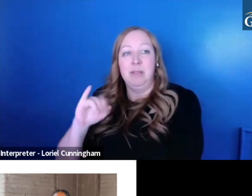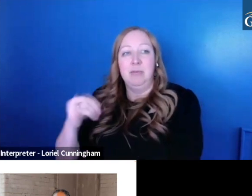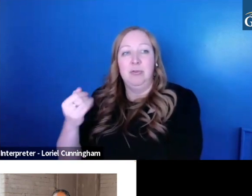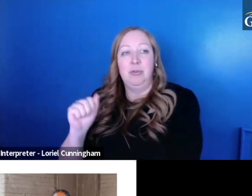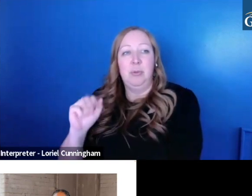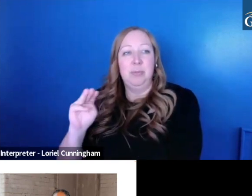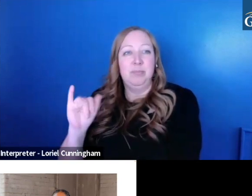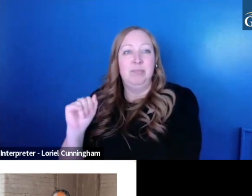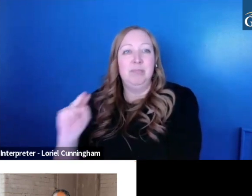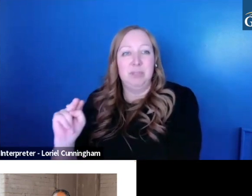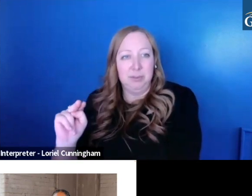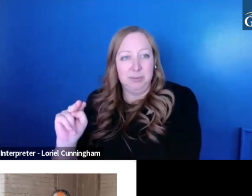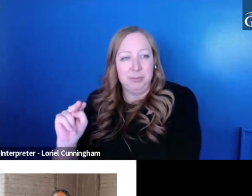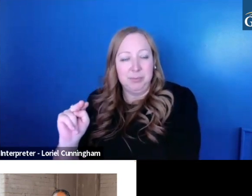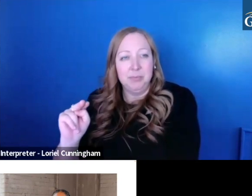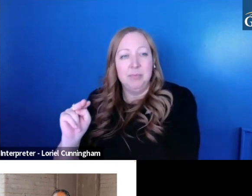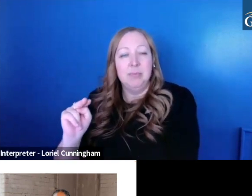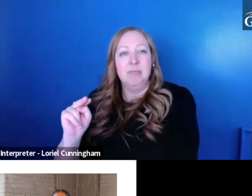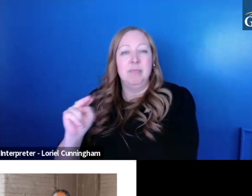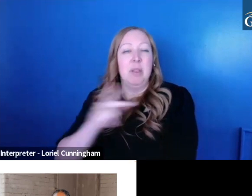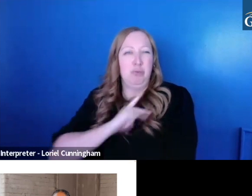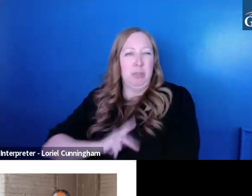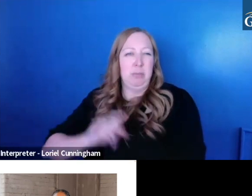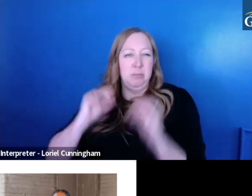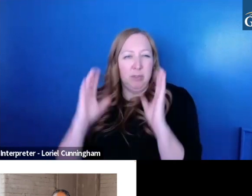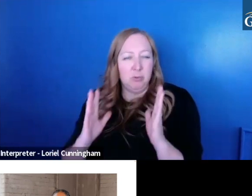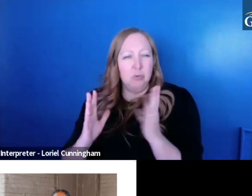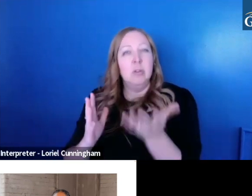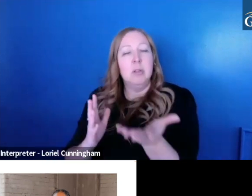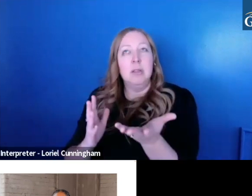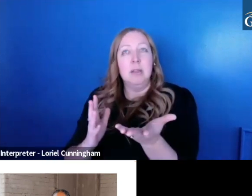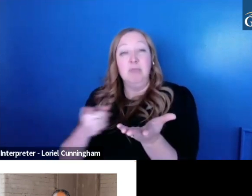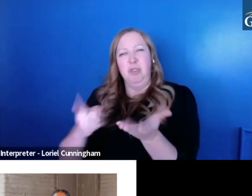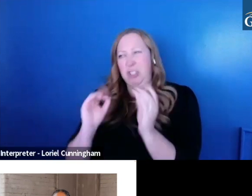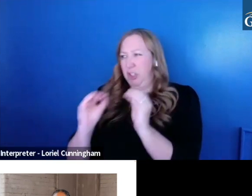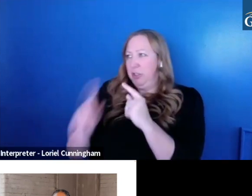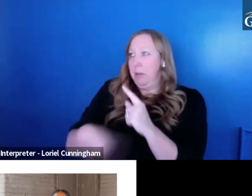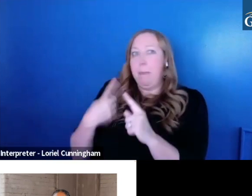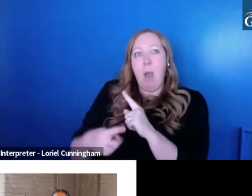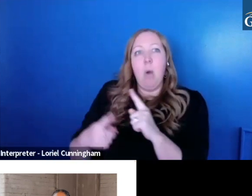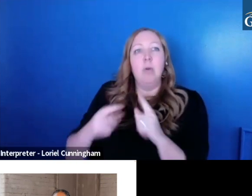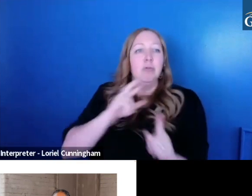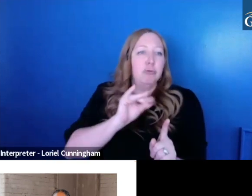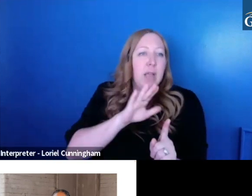about this notion between race and technology. So here when I say re-teach, I want us to re-teach or teach about racism